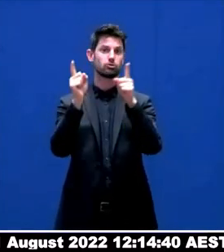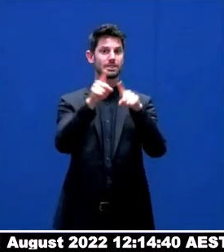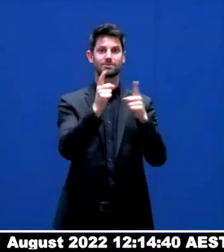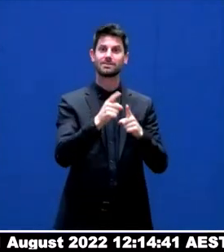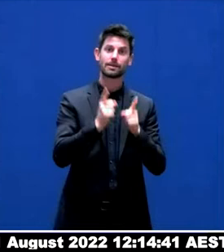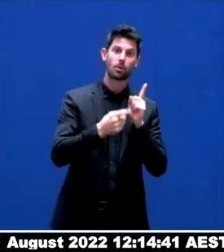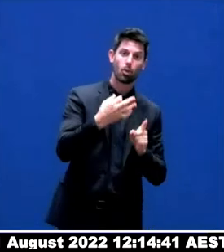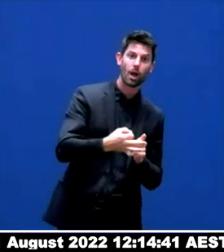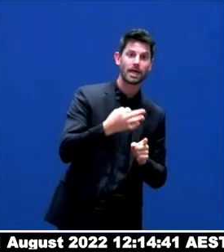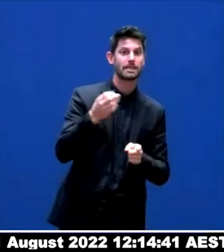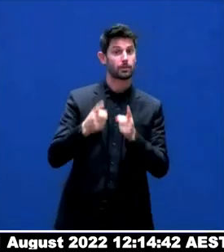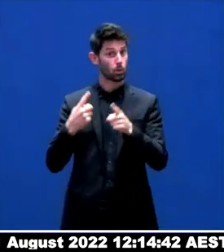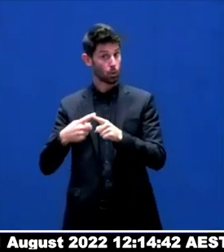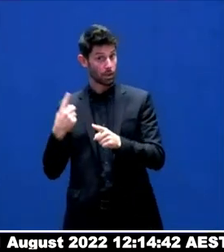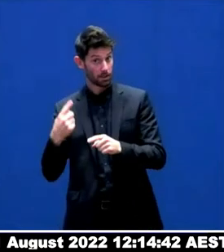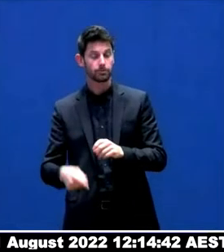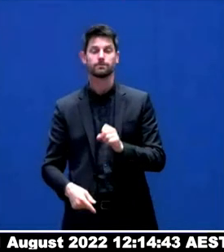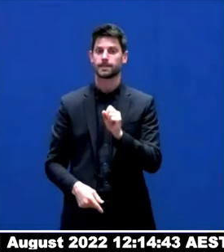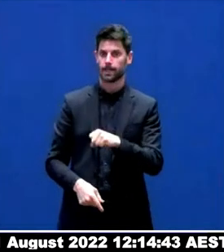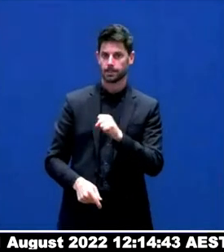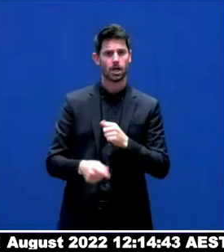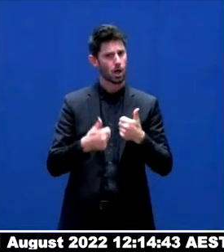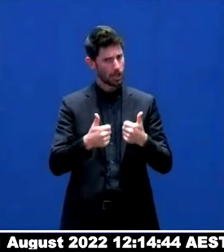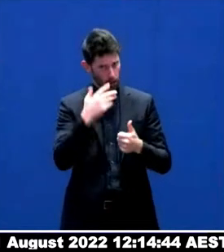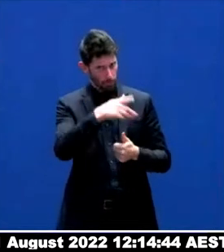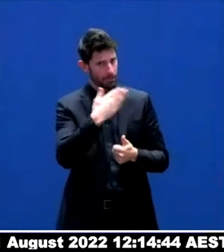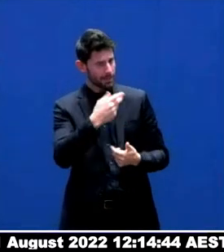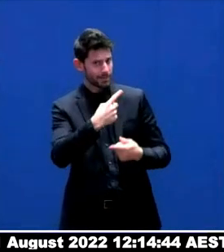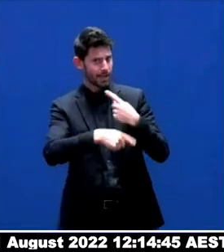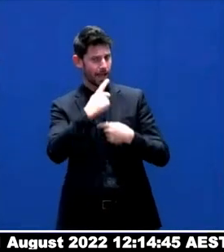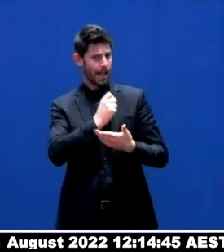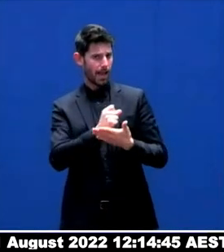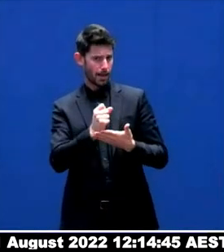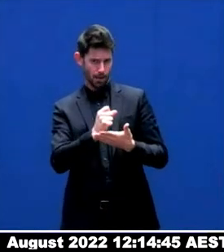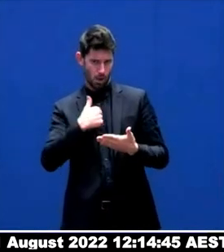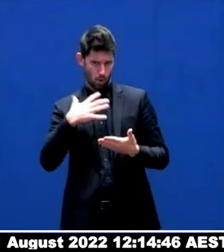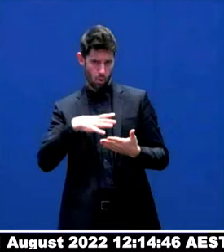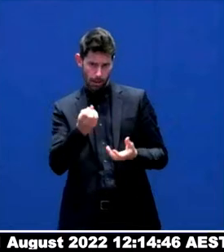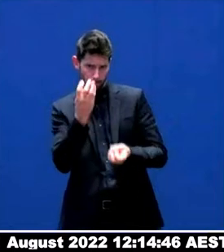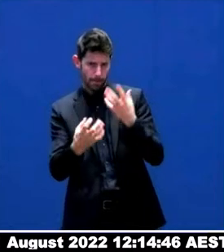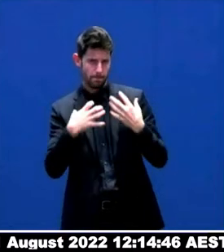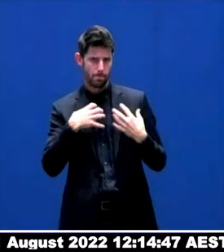Are you able to help us with some of the numbers that are provided in the statement? So this is page nine, paragraph 36.